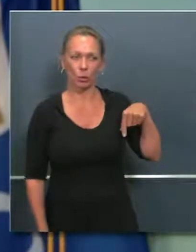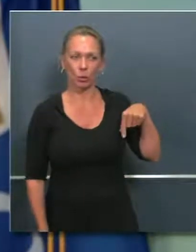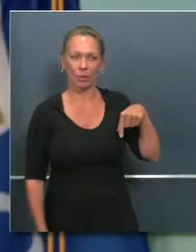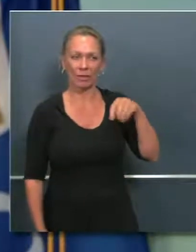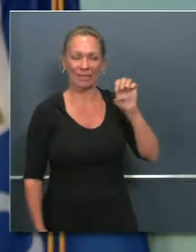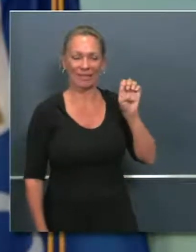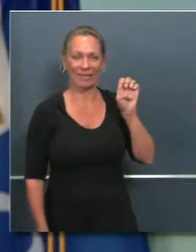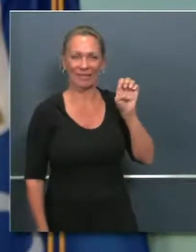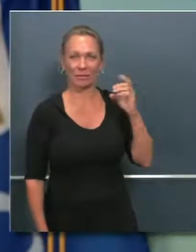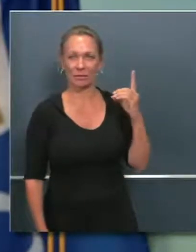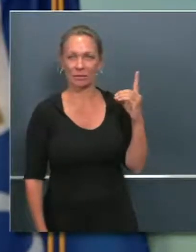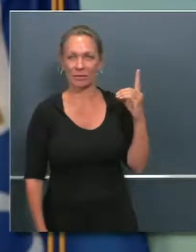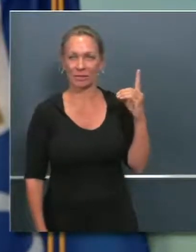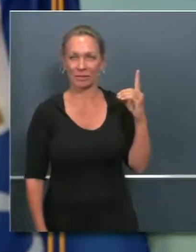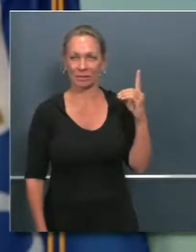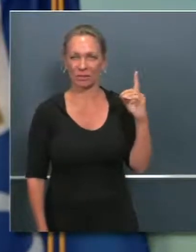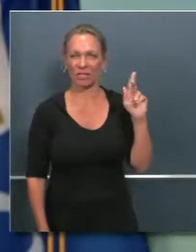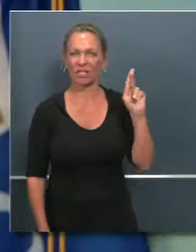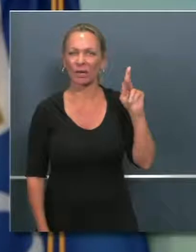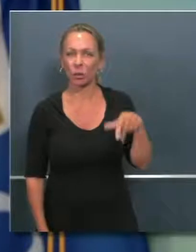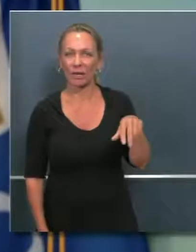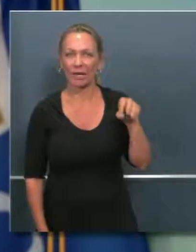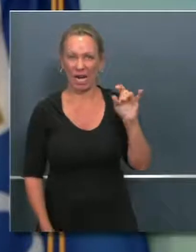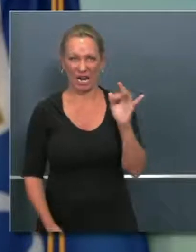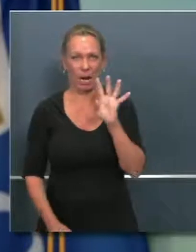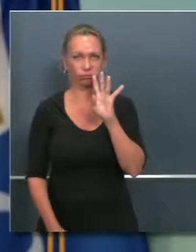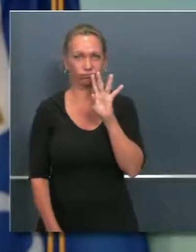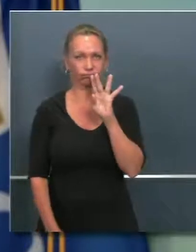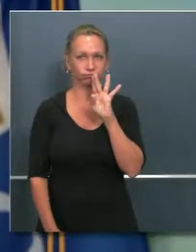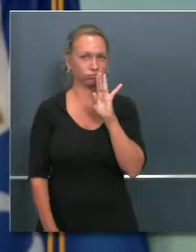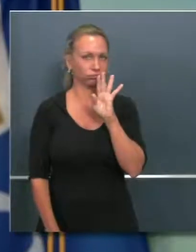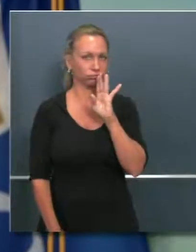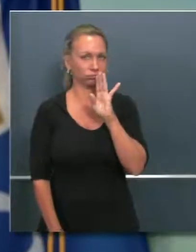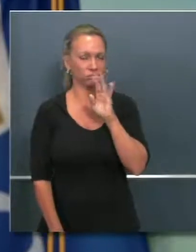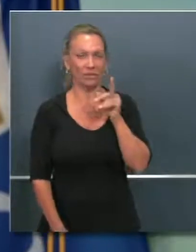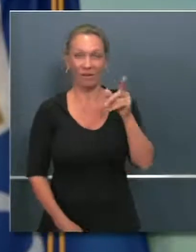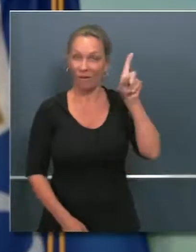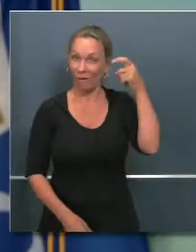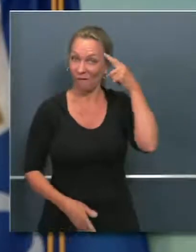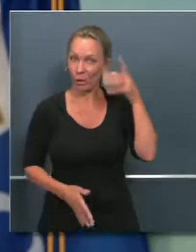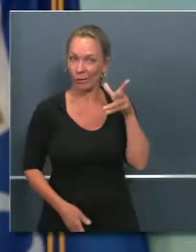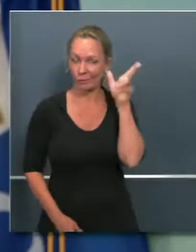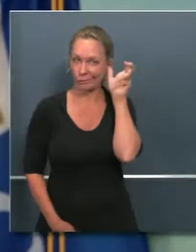around transferring inmates between prisons in the state and also wondering if you agree with